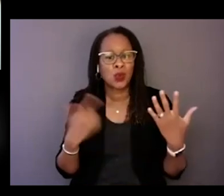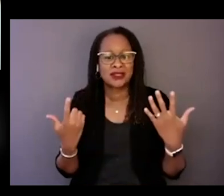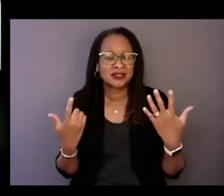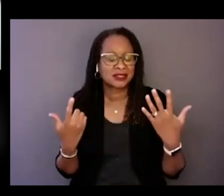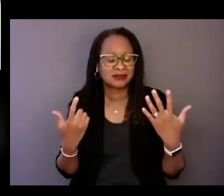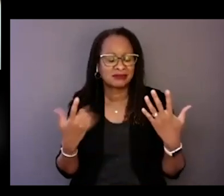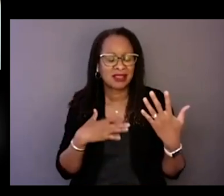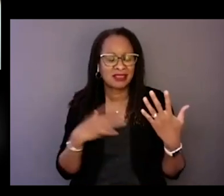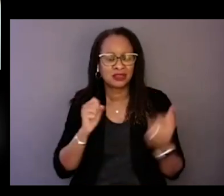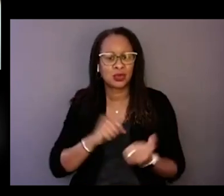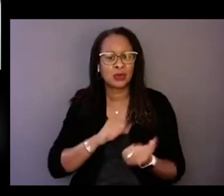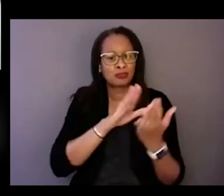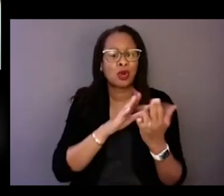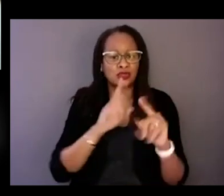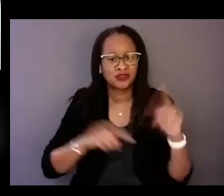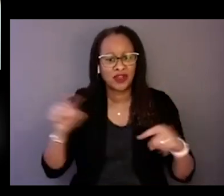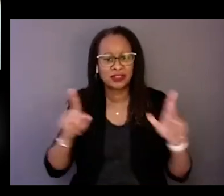and what was their various level of willingness?